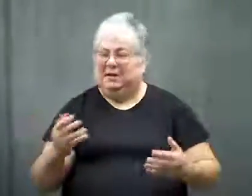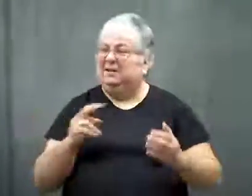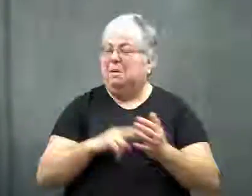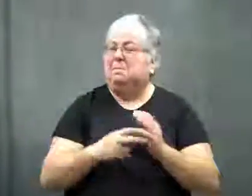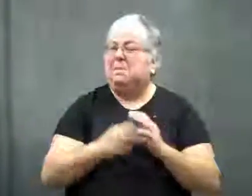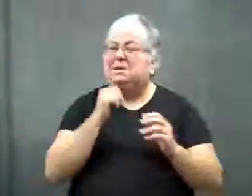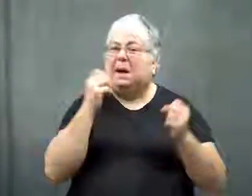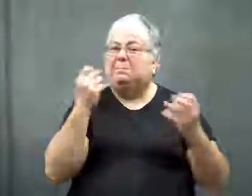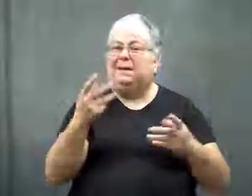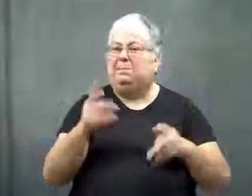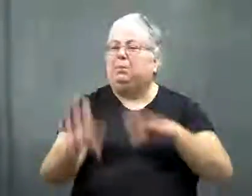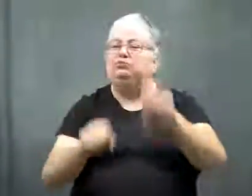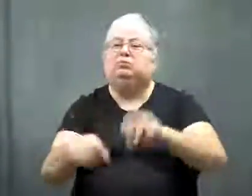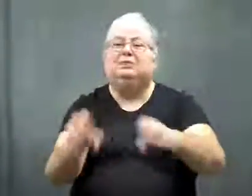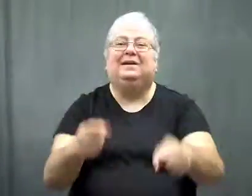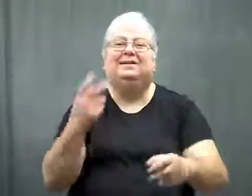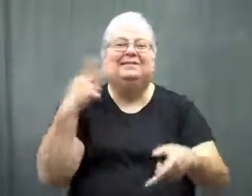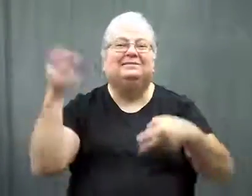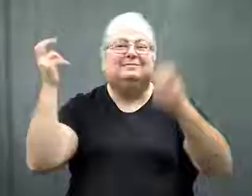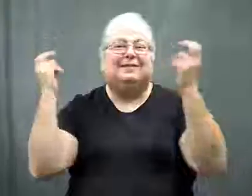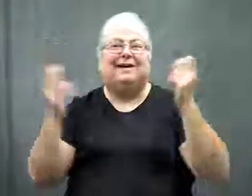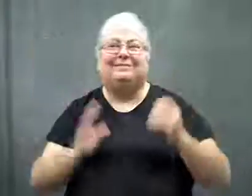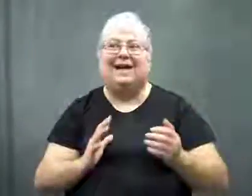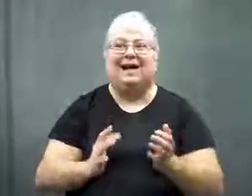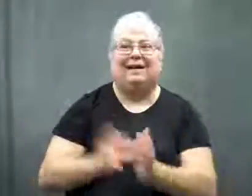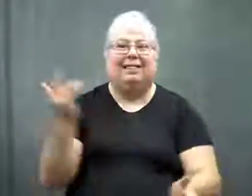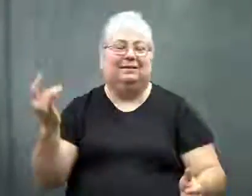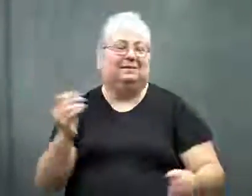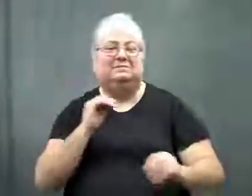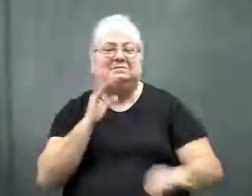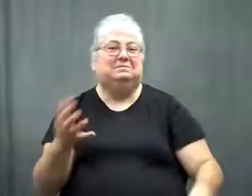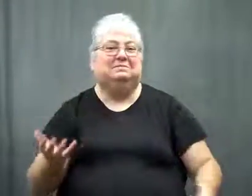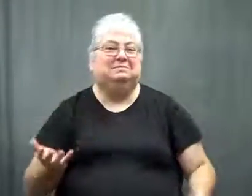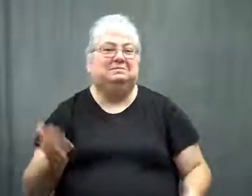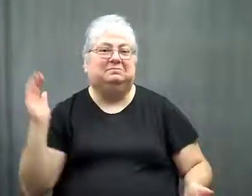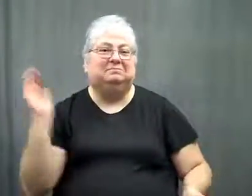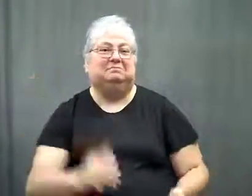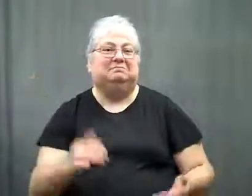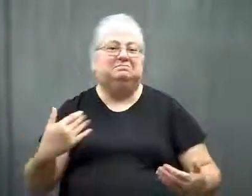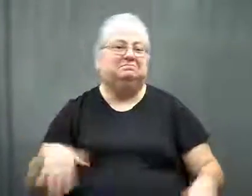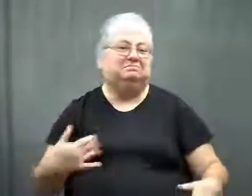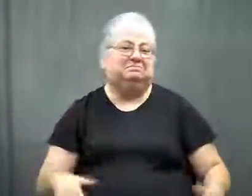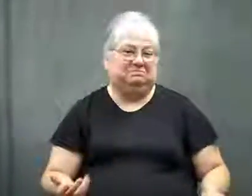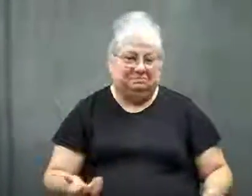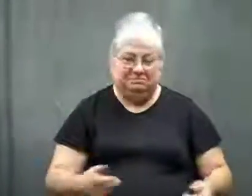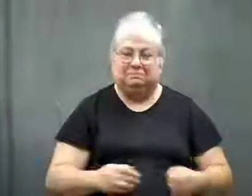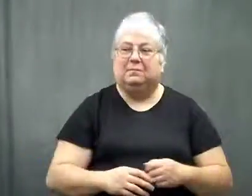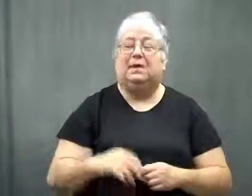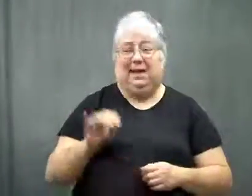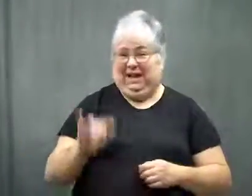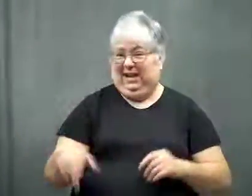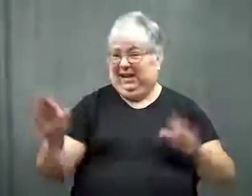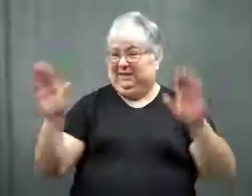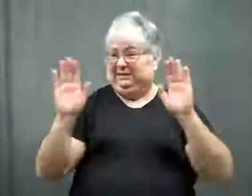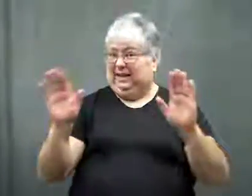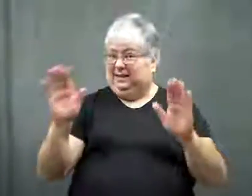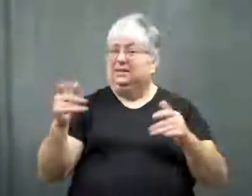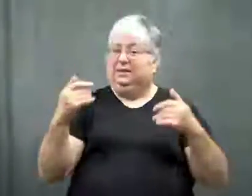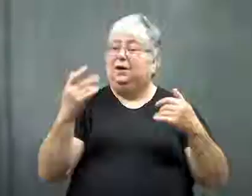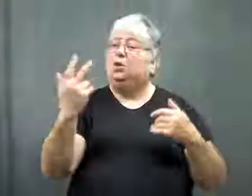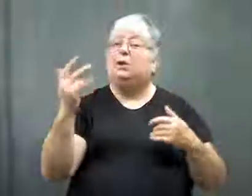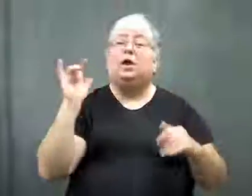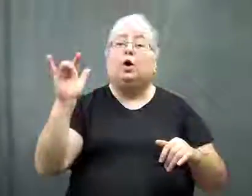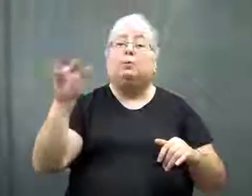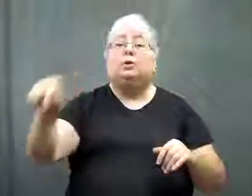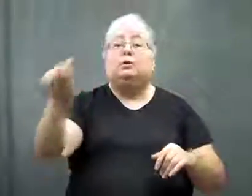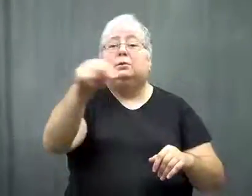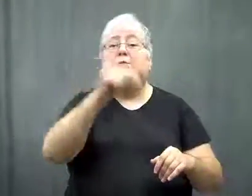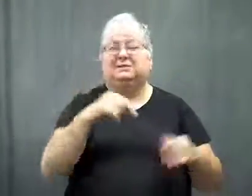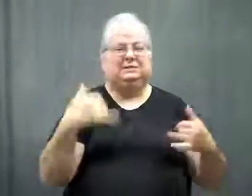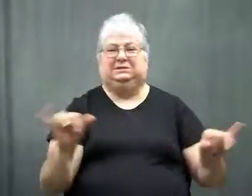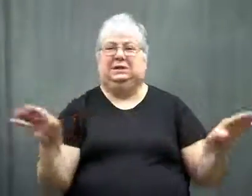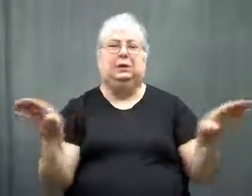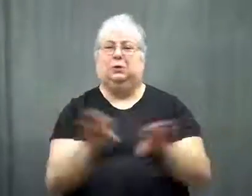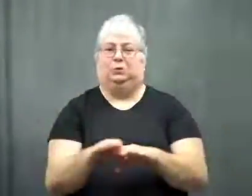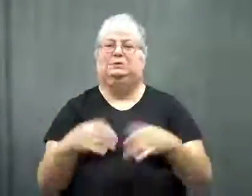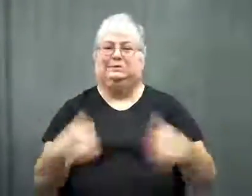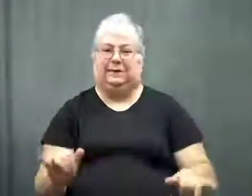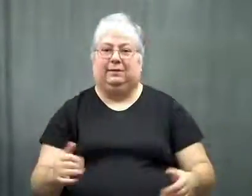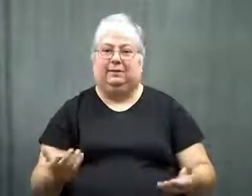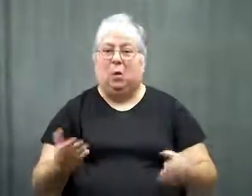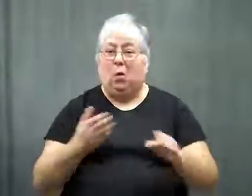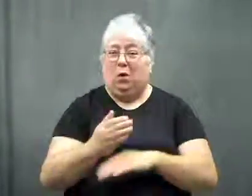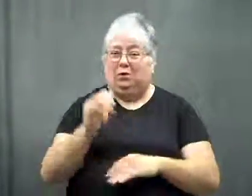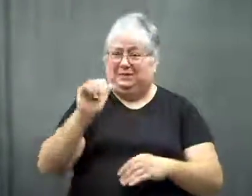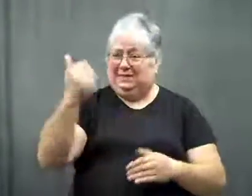That means not many were taking advantage of the situation and looting.